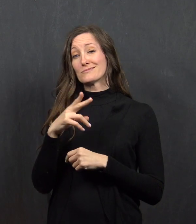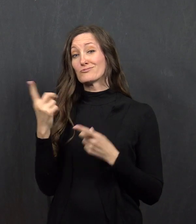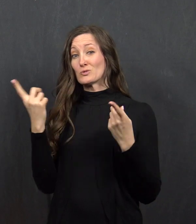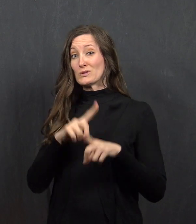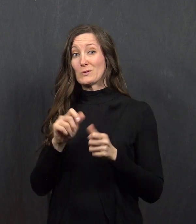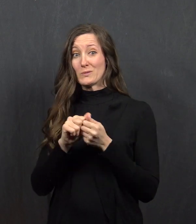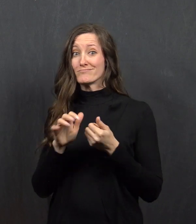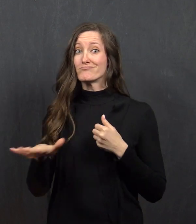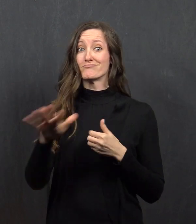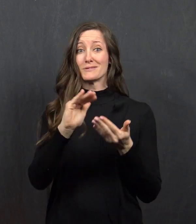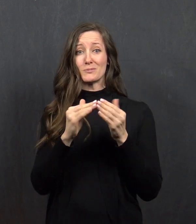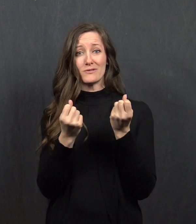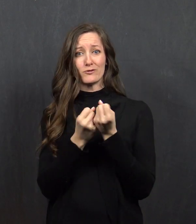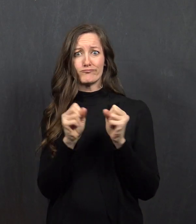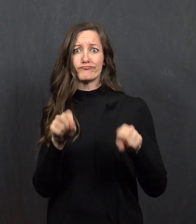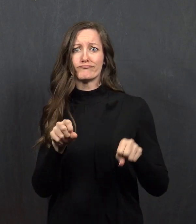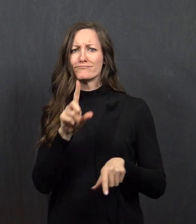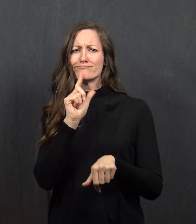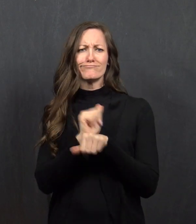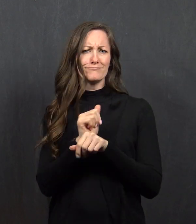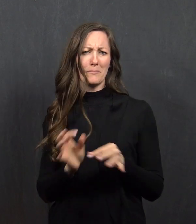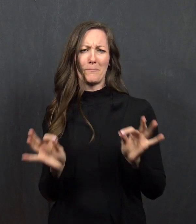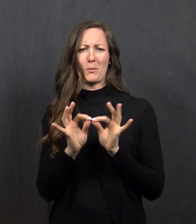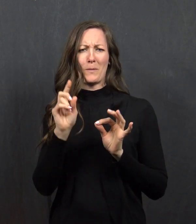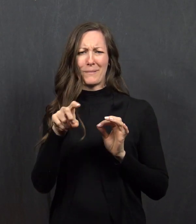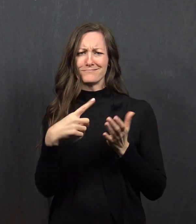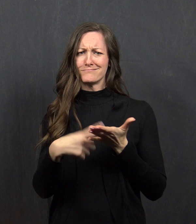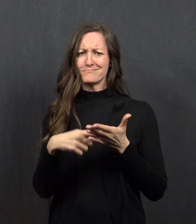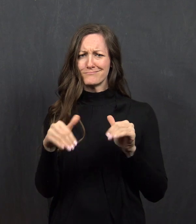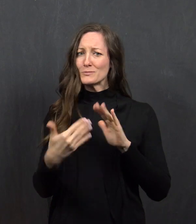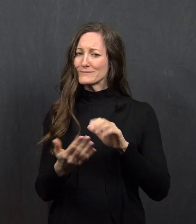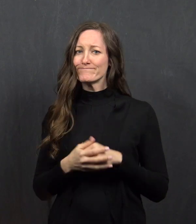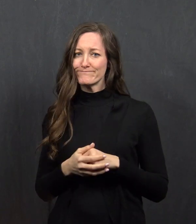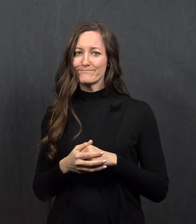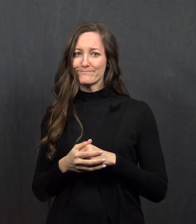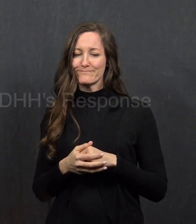MNCDHH agreed with community advocates. This is an important issue and needs to be addressed.